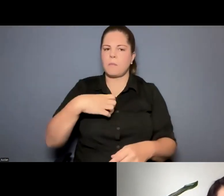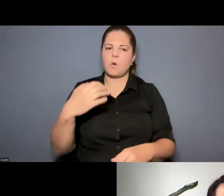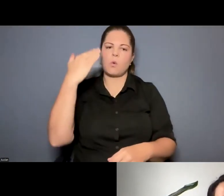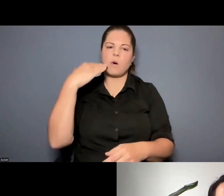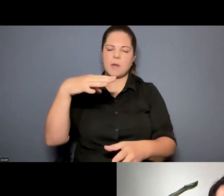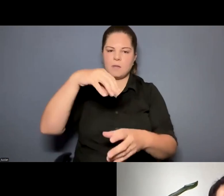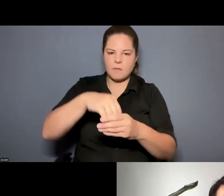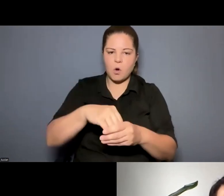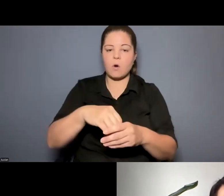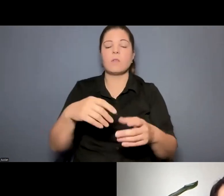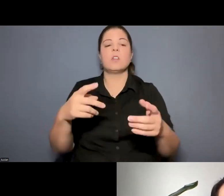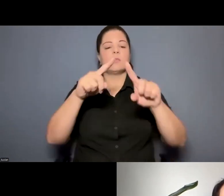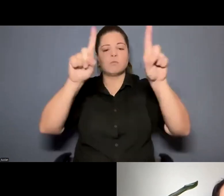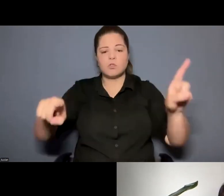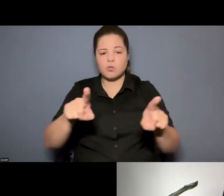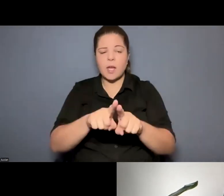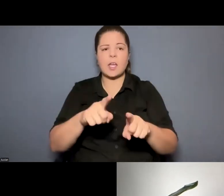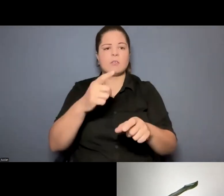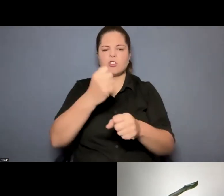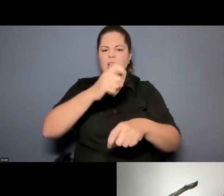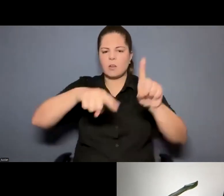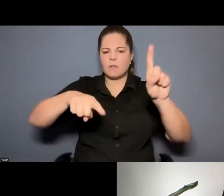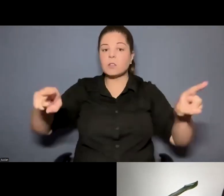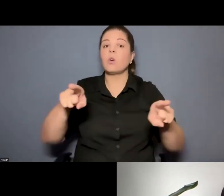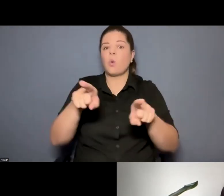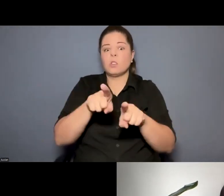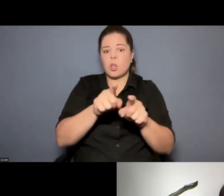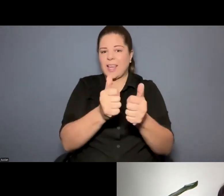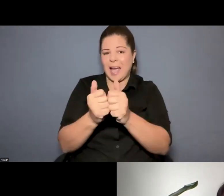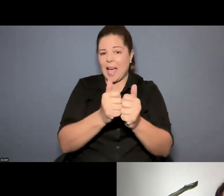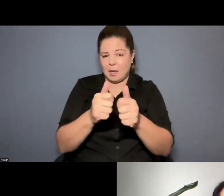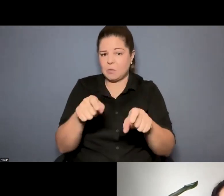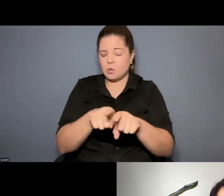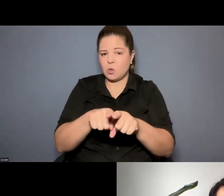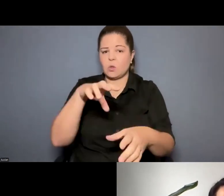including digital games. The taskforce itself is made up of independent practitioners across the